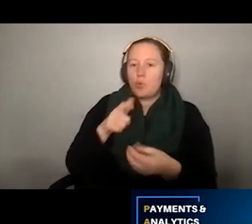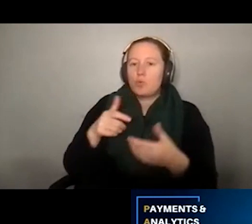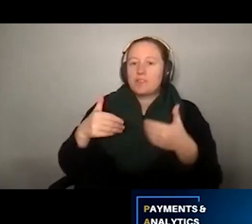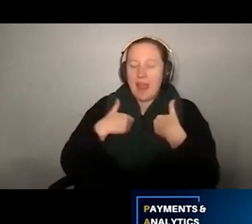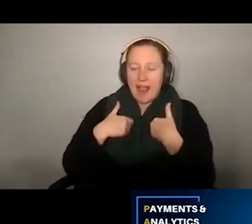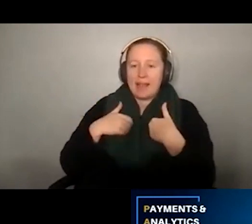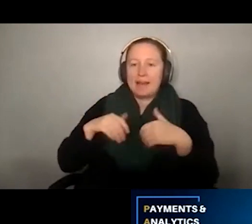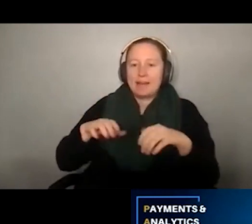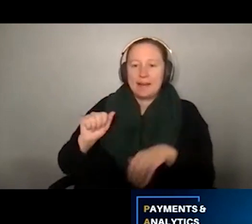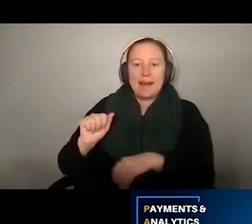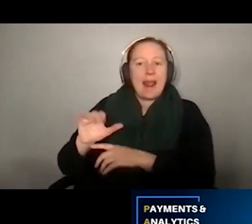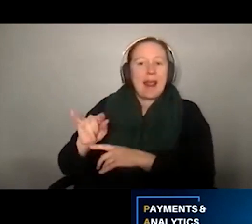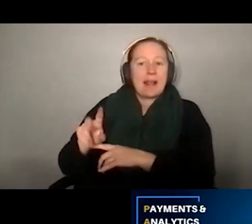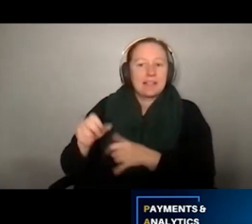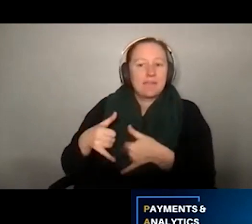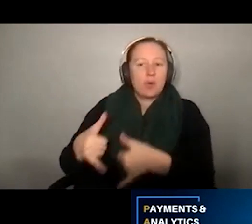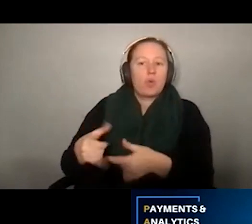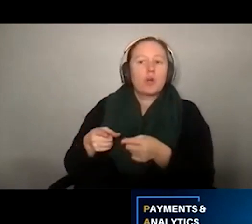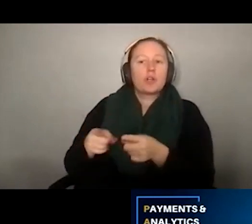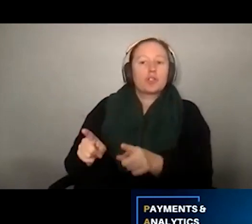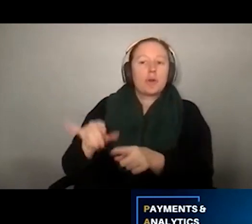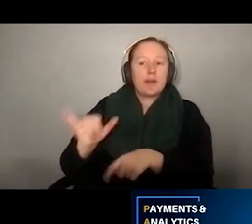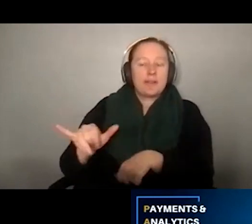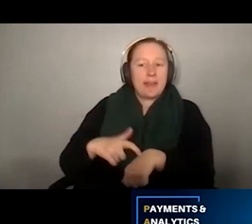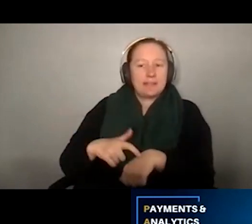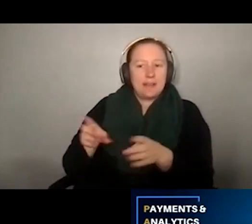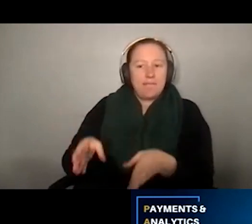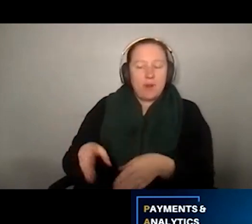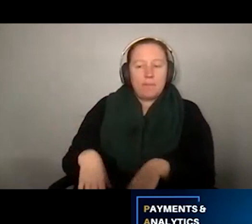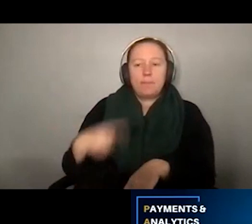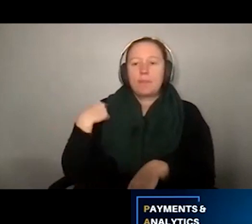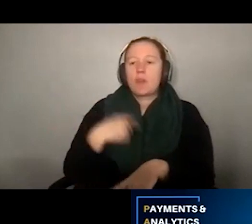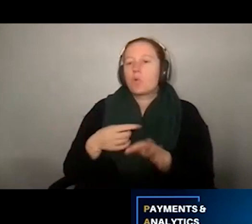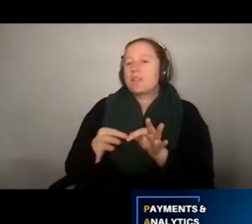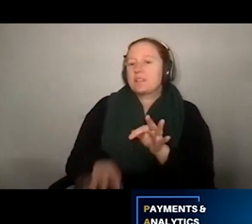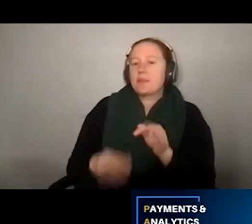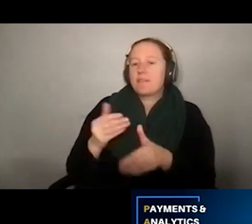the reporting period for program income. We do simplify the process. You can either submit